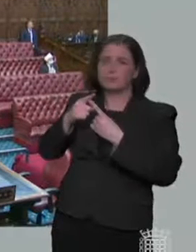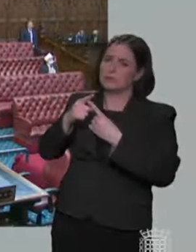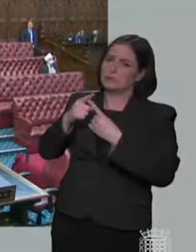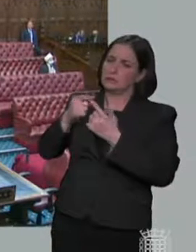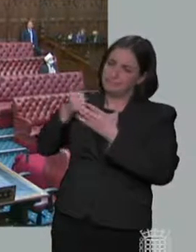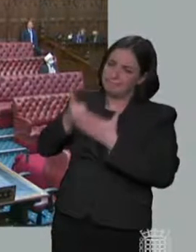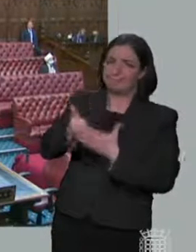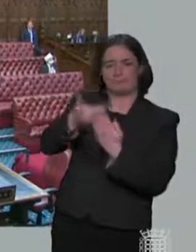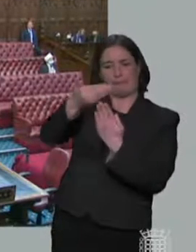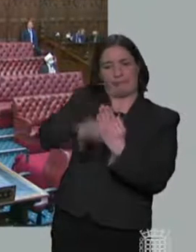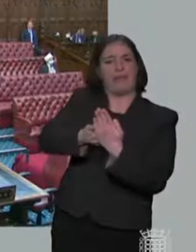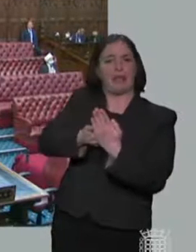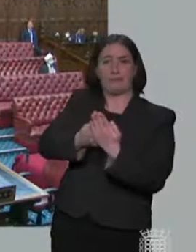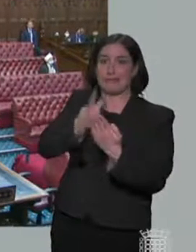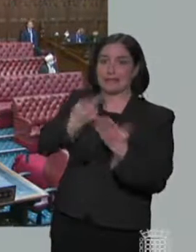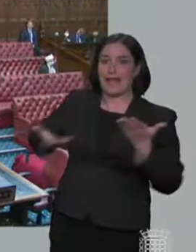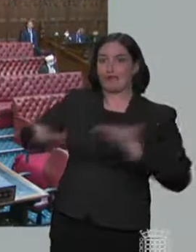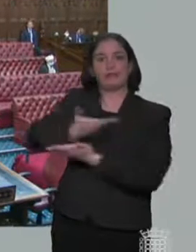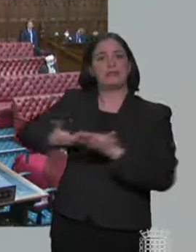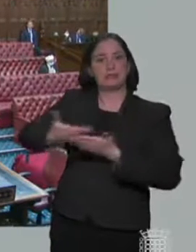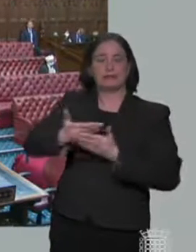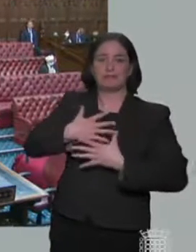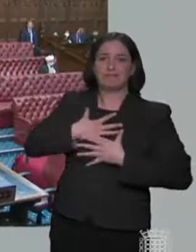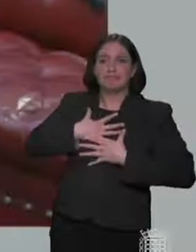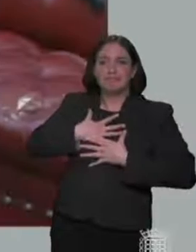admit it was quite an emotional moment when the lord speaker announced that it was being live